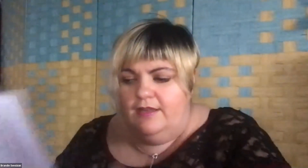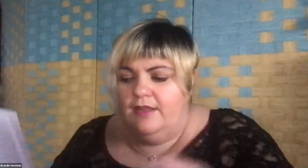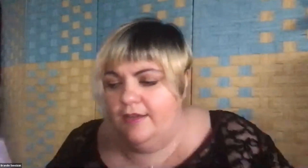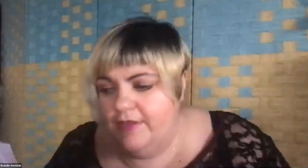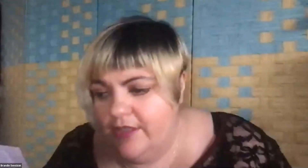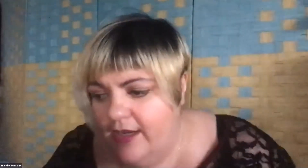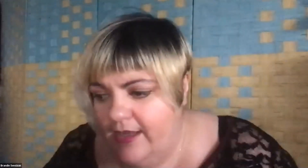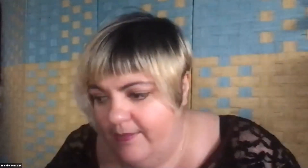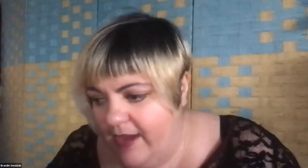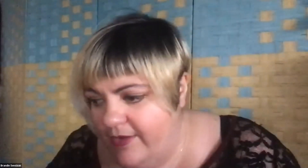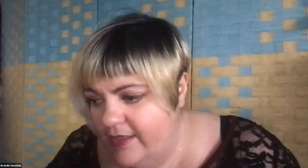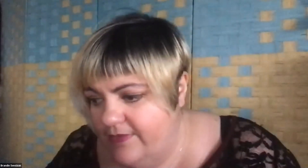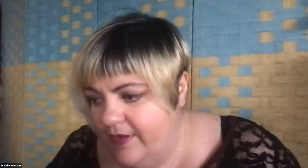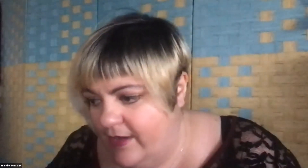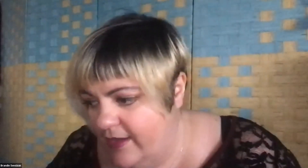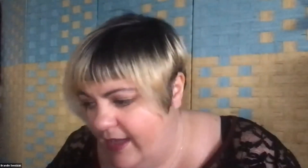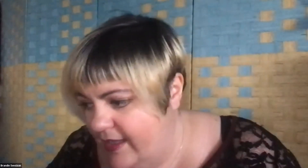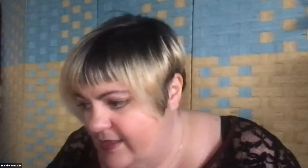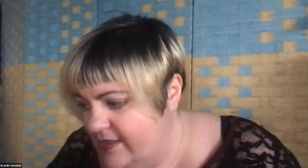local disability rights organizations in your area.